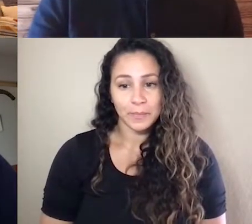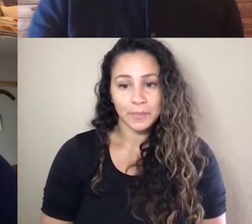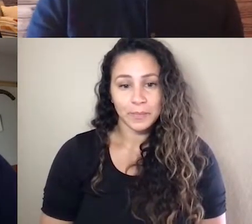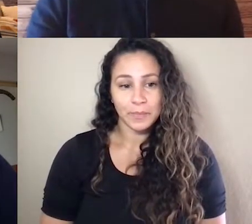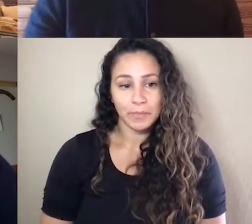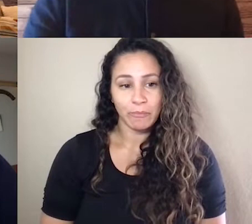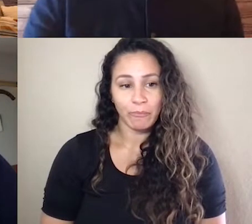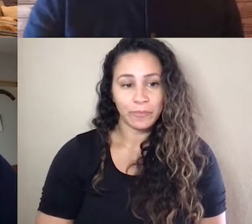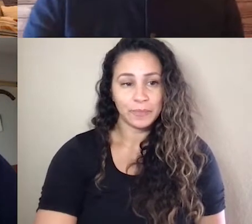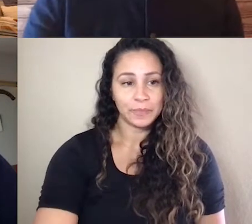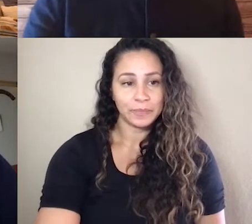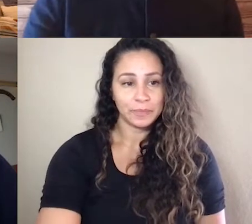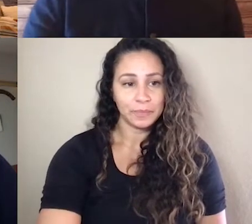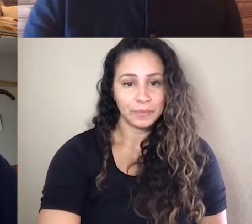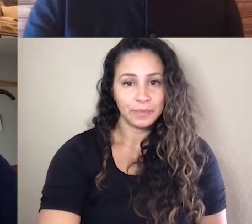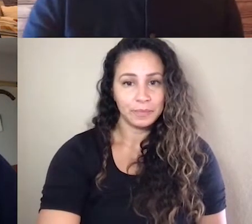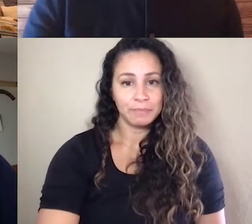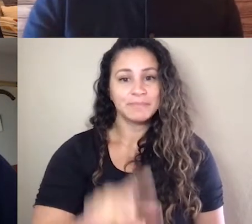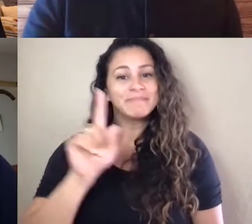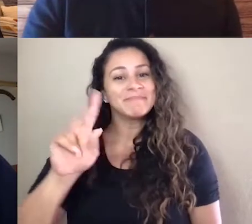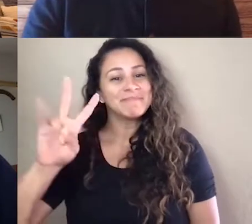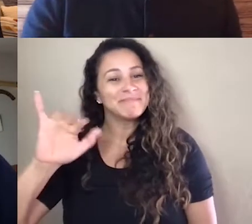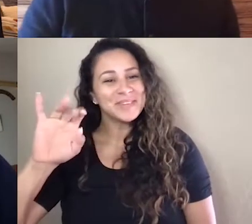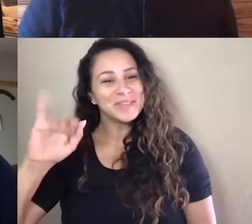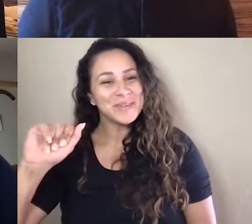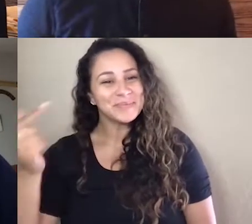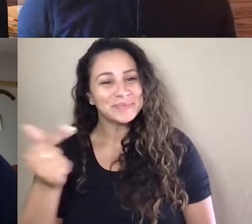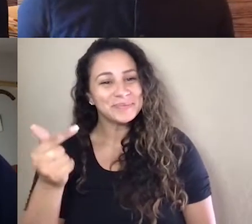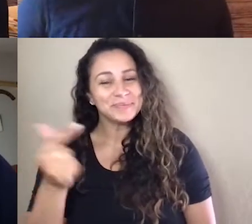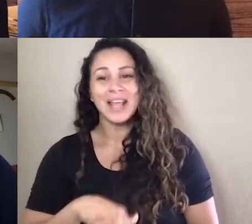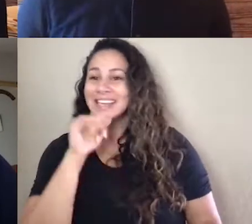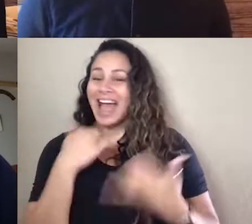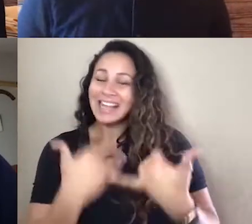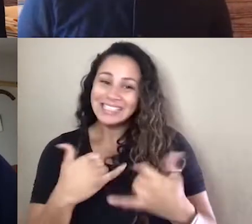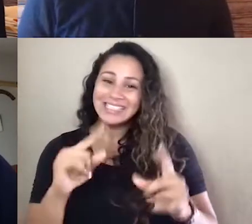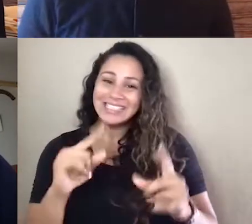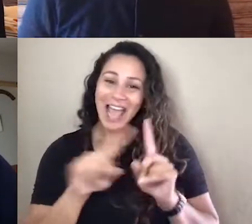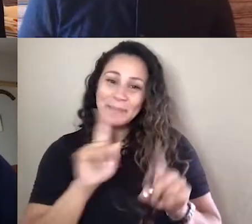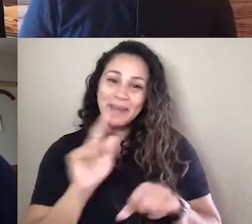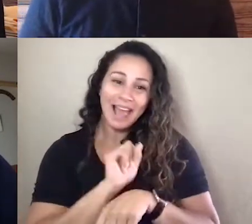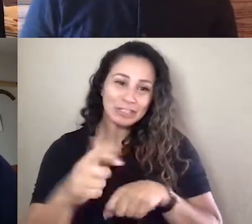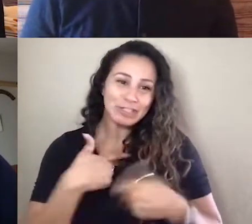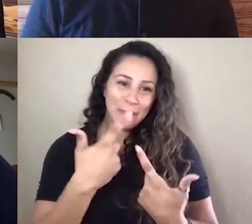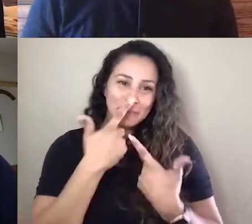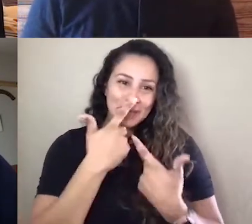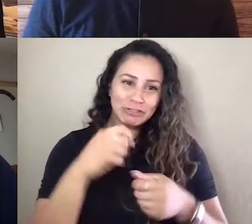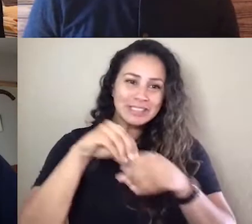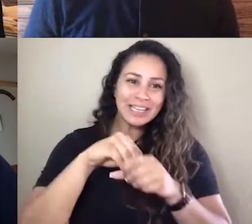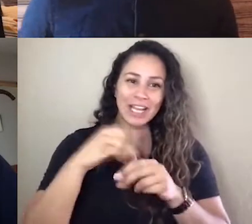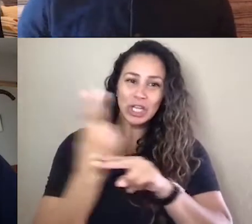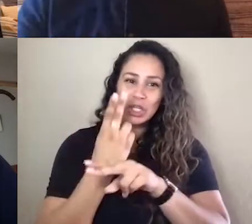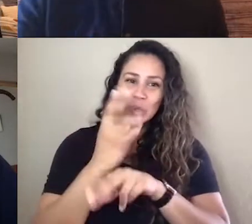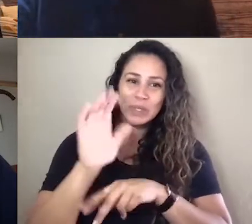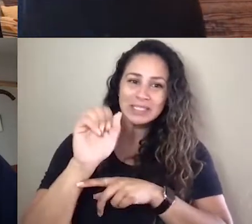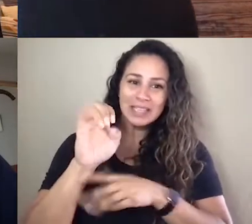NOT TODAY BUT MICHAEL, ACTUALLY INTERESTED IN THE USE CASE THAT YOUR CUSTOMER HAS FOR THIS.